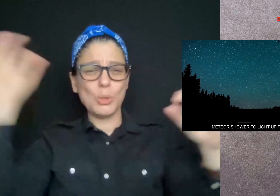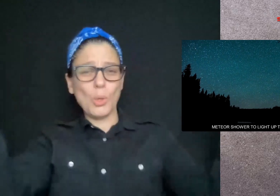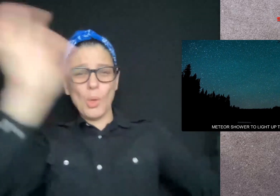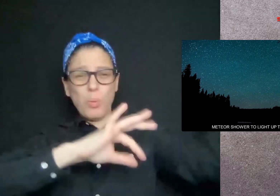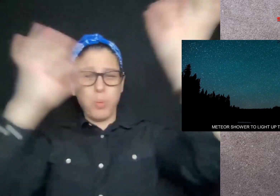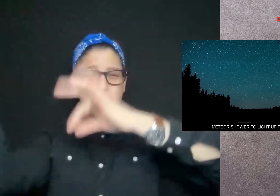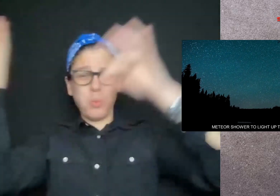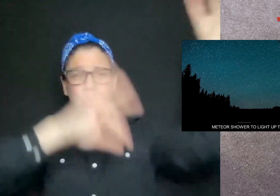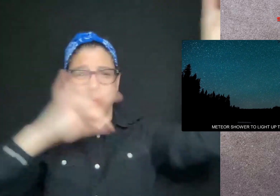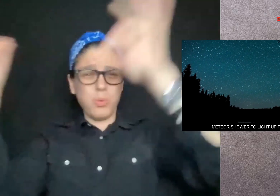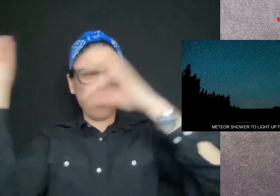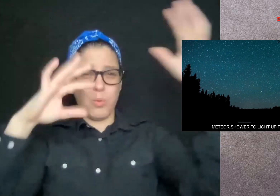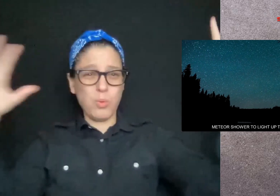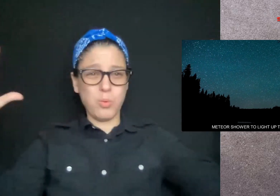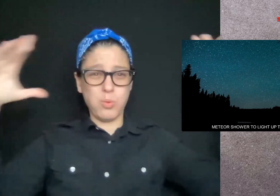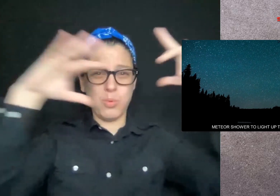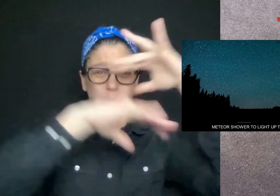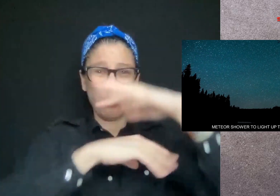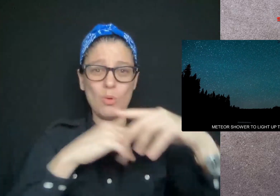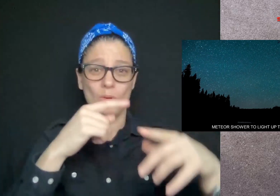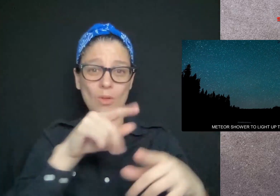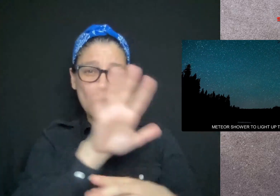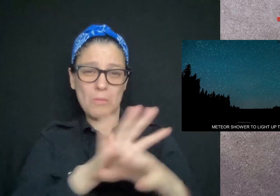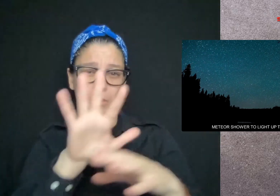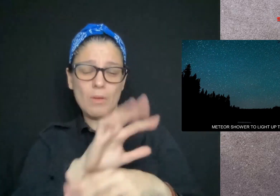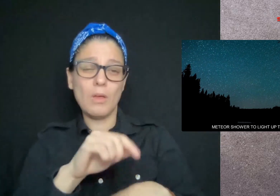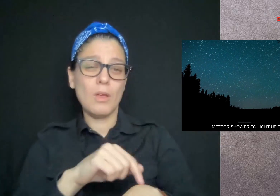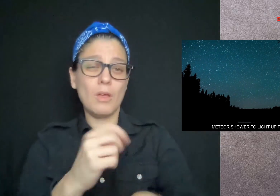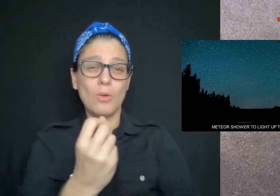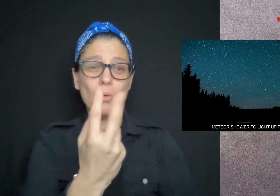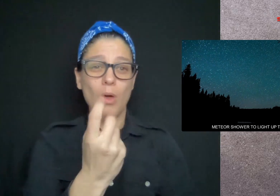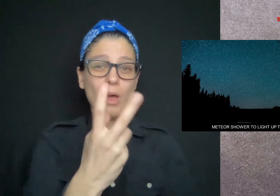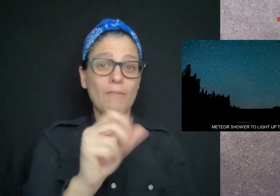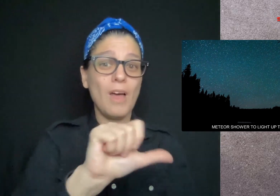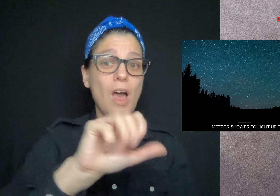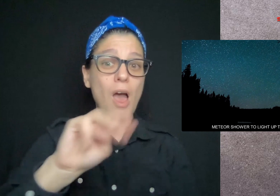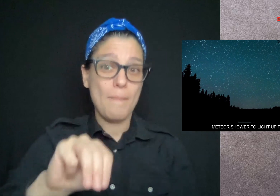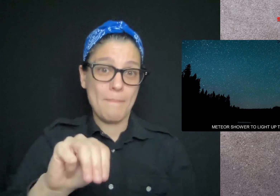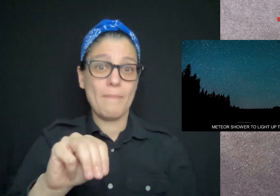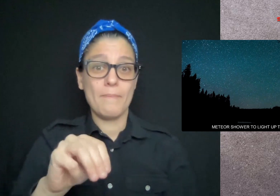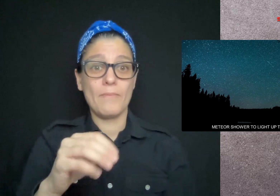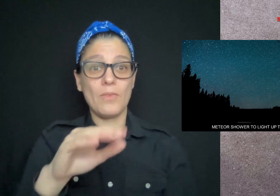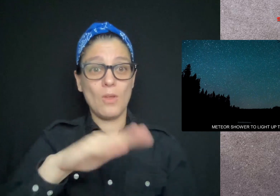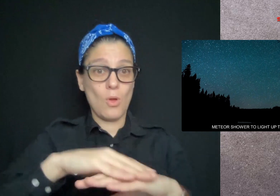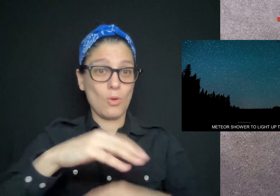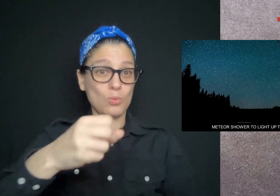society says there were several meteors whizzing by around 12 AM on Thursday